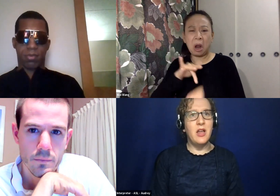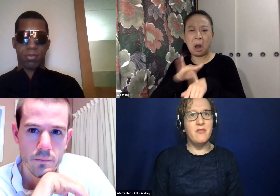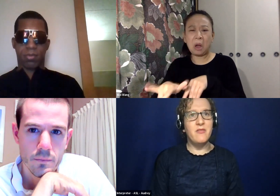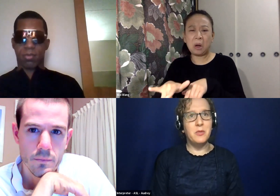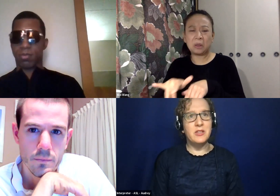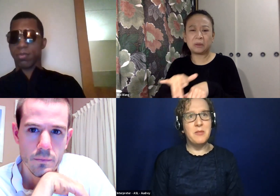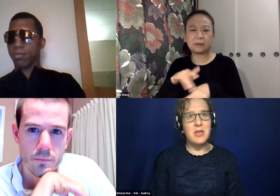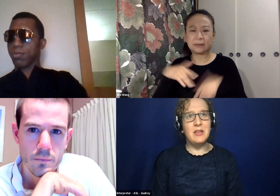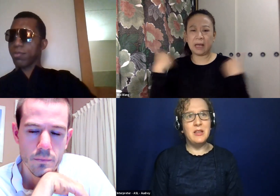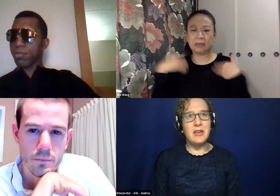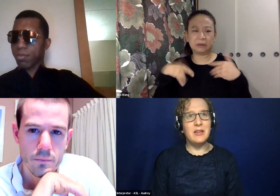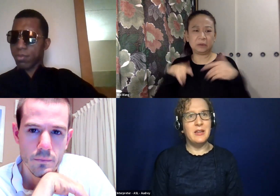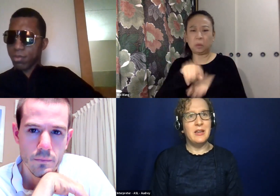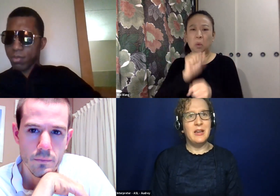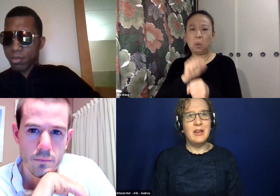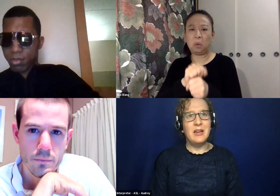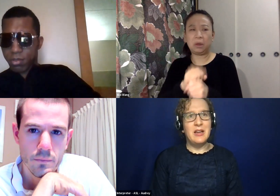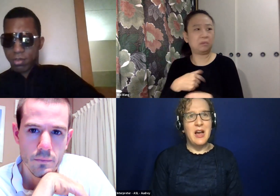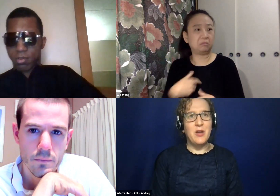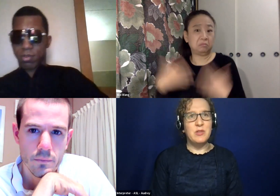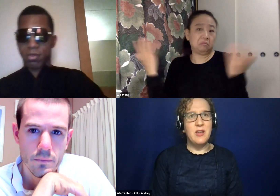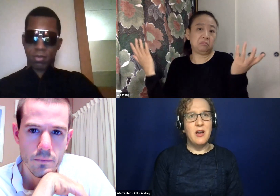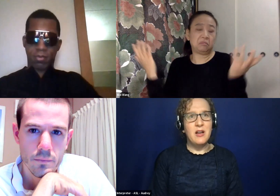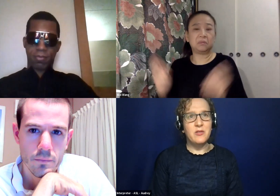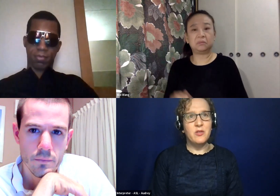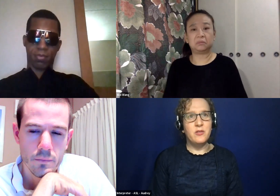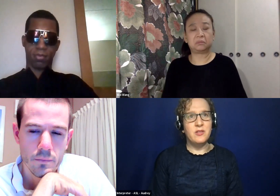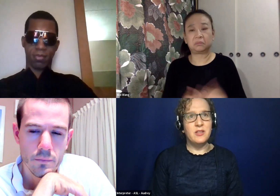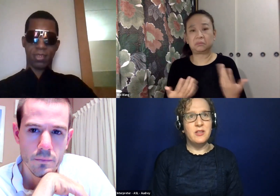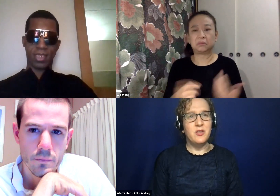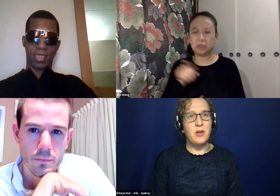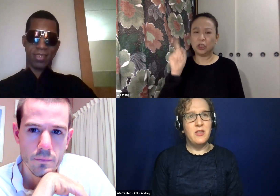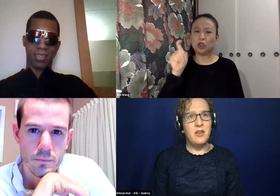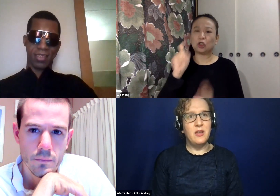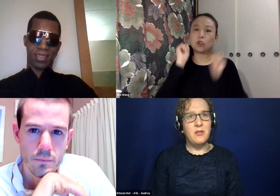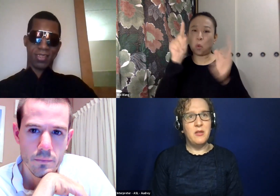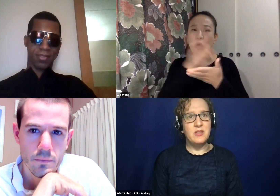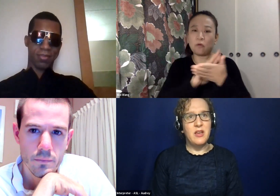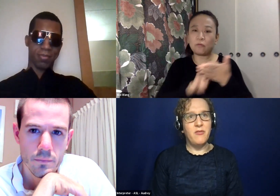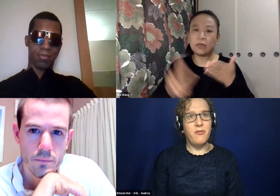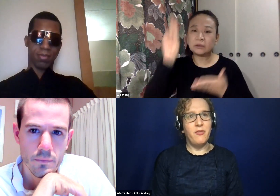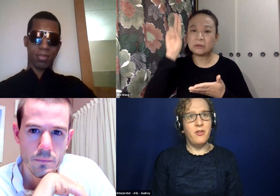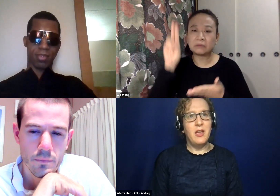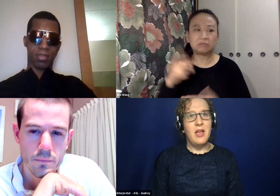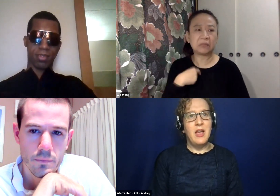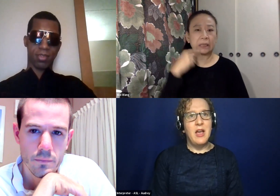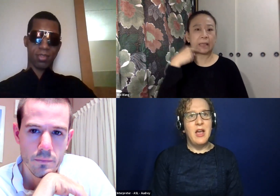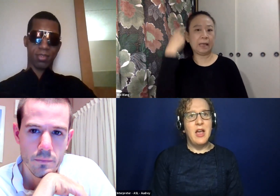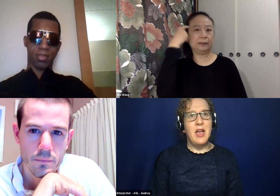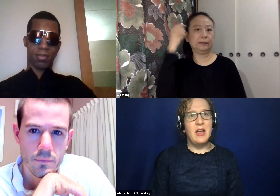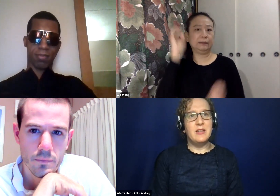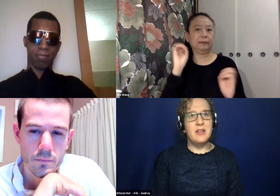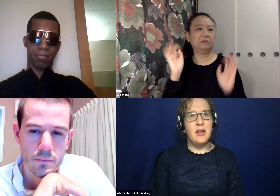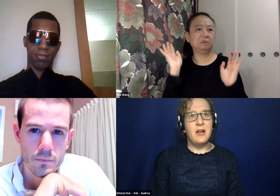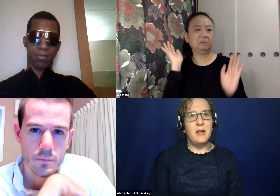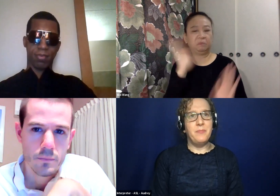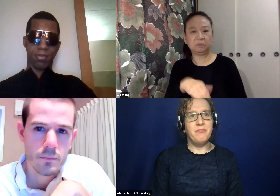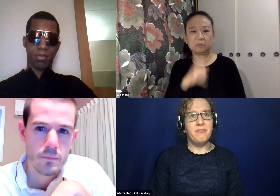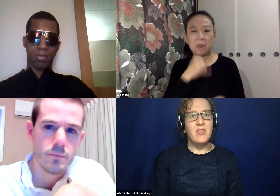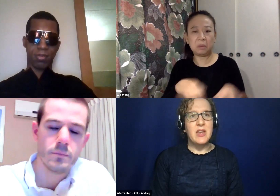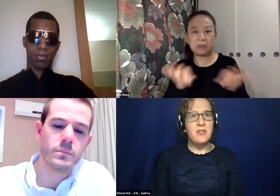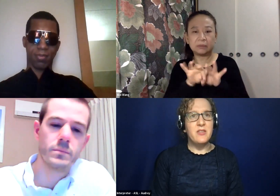and a lot of them looked at me like I was young and couldn't do anything, I was deaf, and they